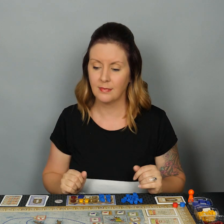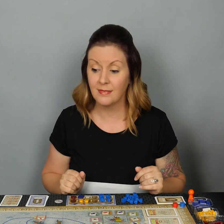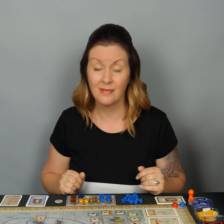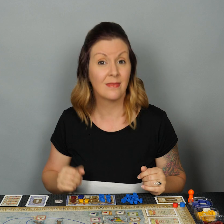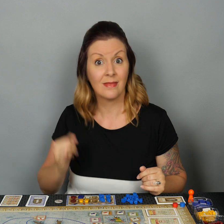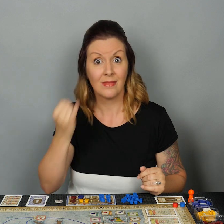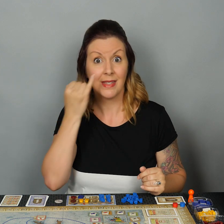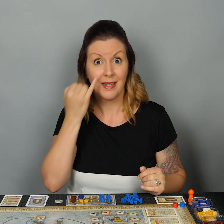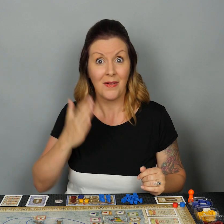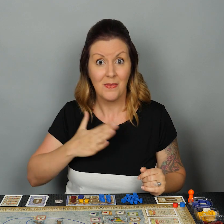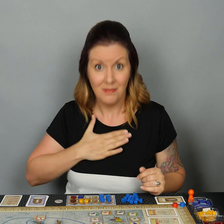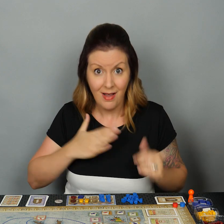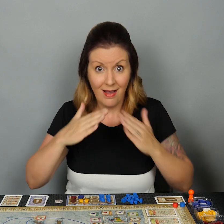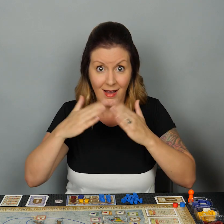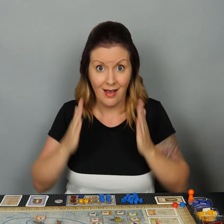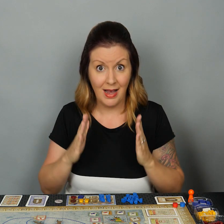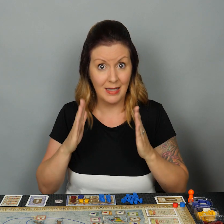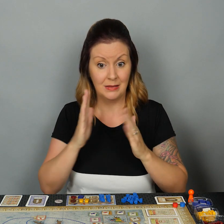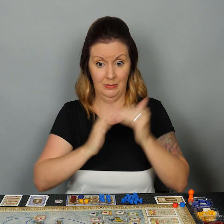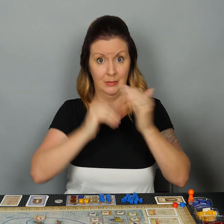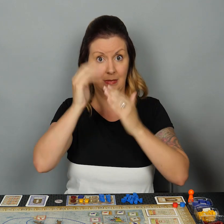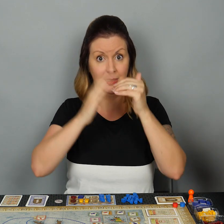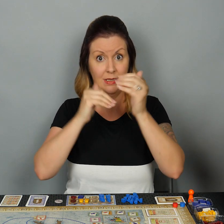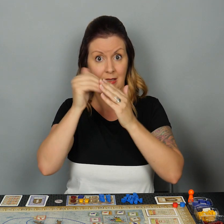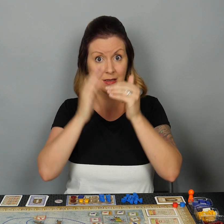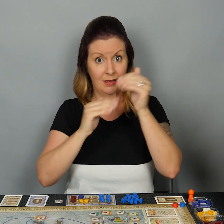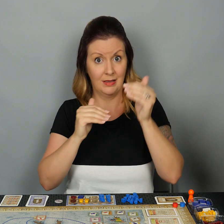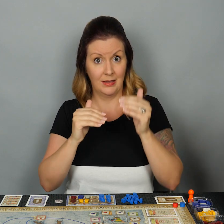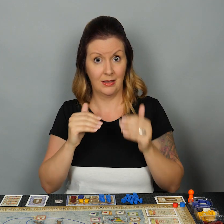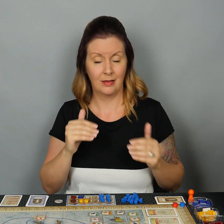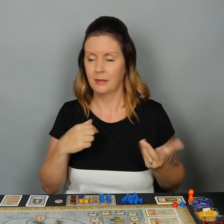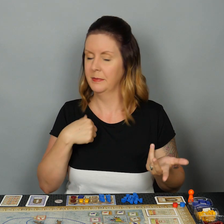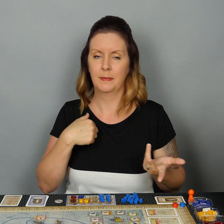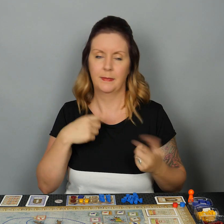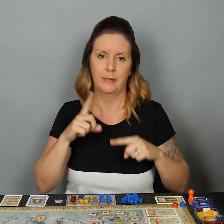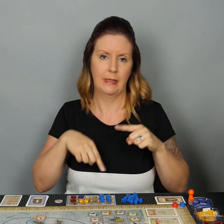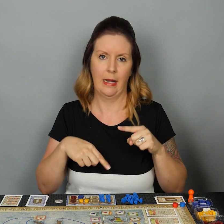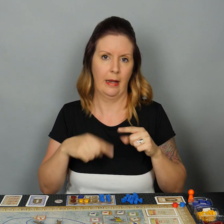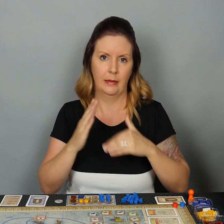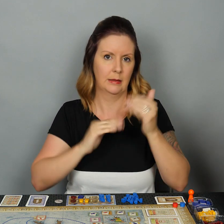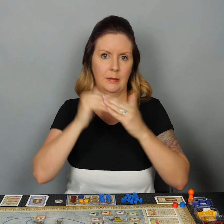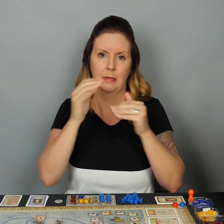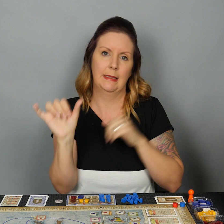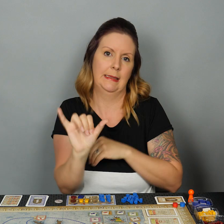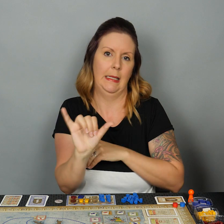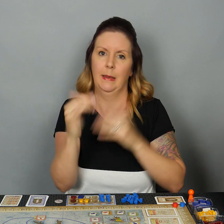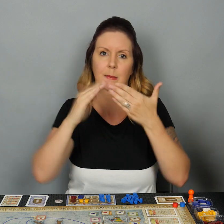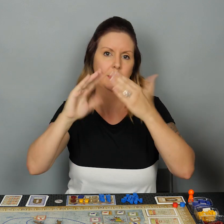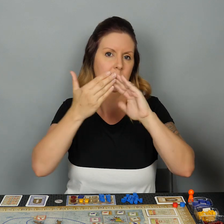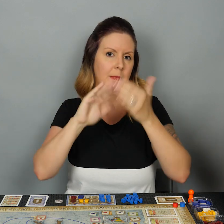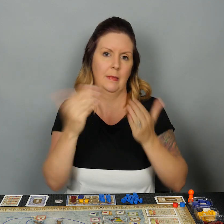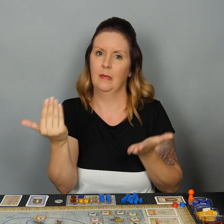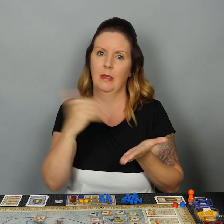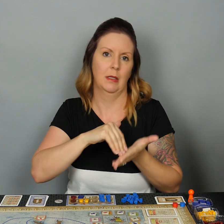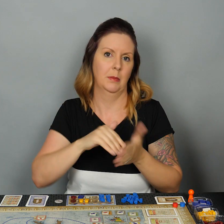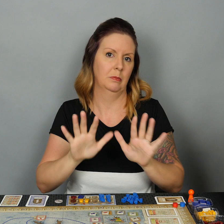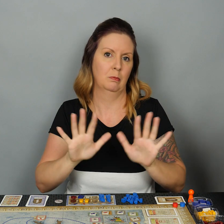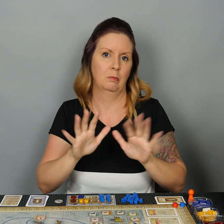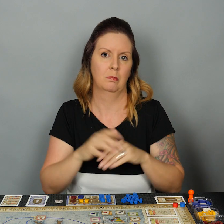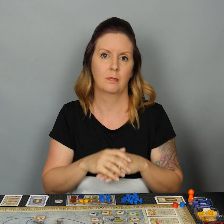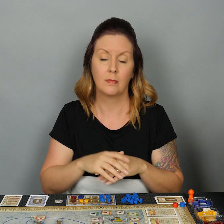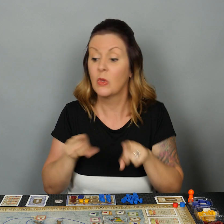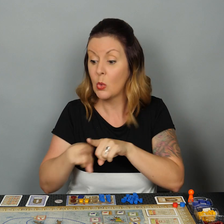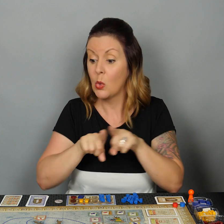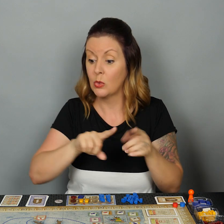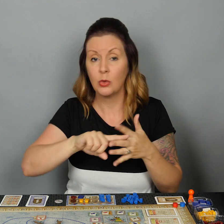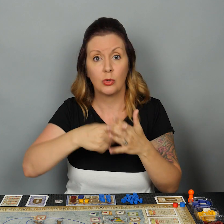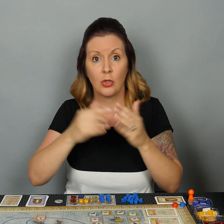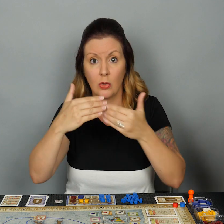Once you build, you can’t build another house in the same city again.